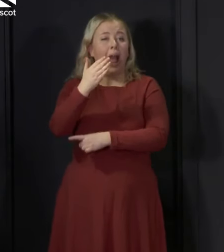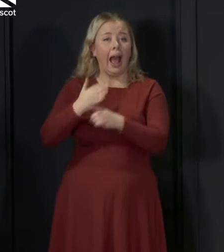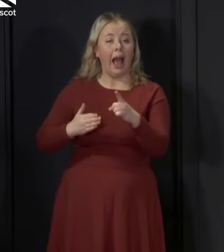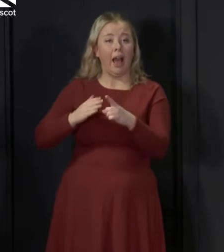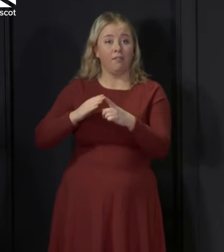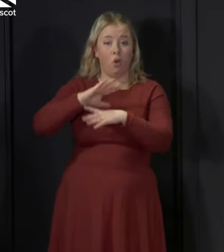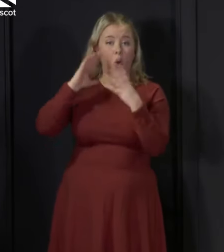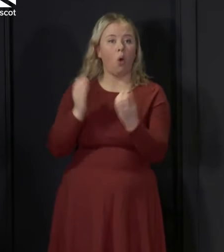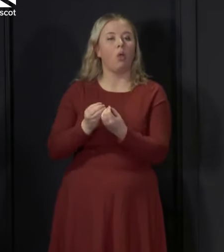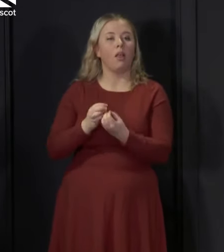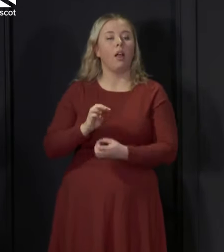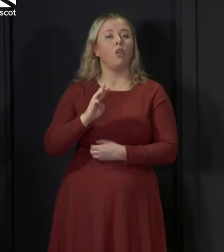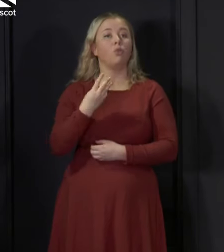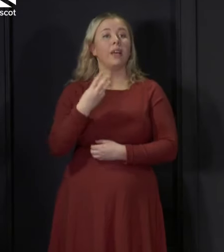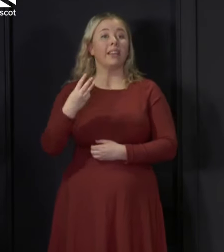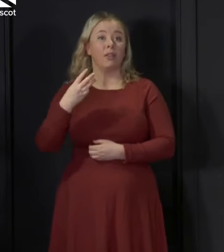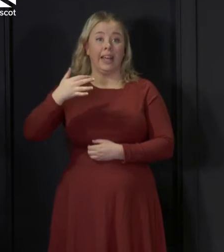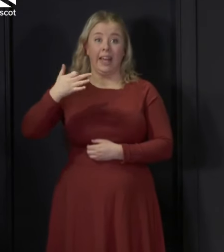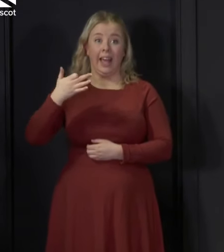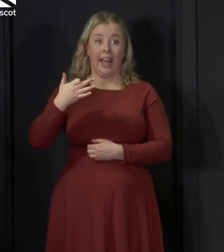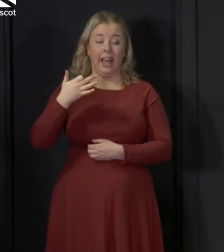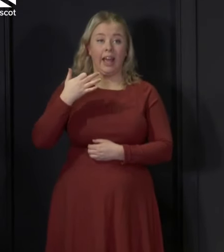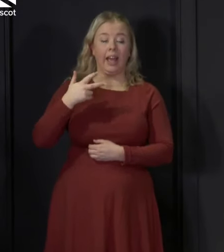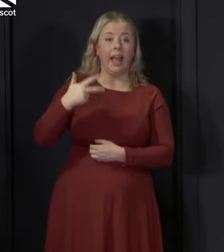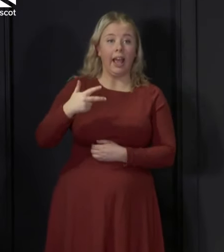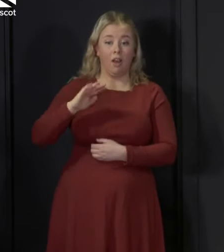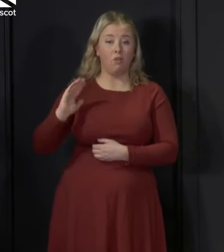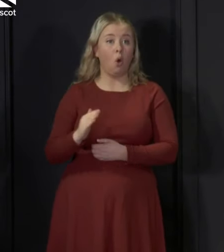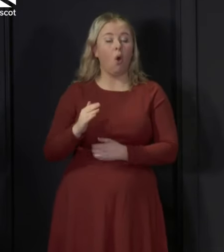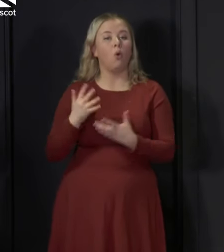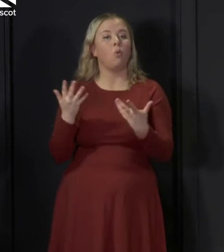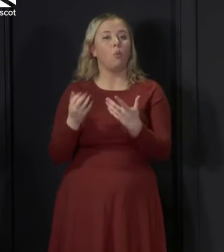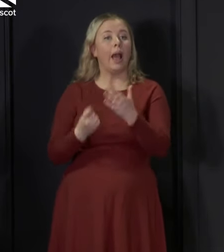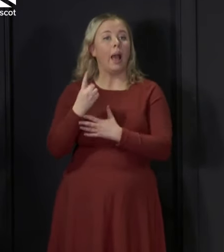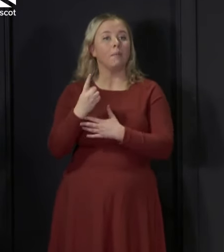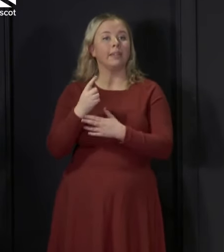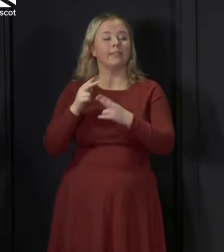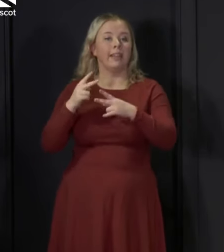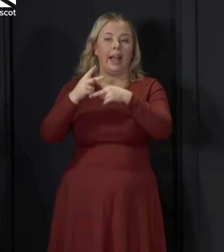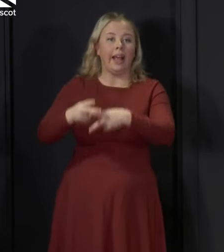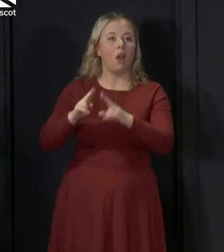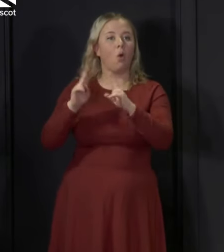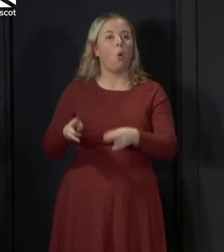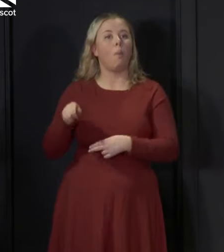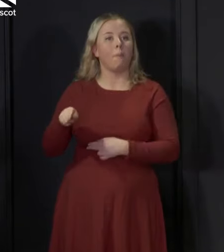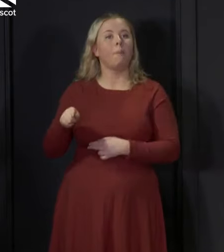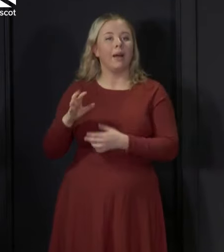of the total - were in care homes. That partly reflects the fact that COVID-19 deaths in